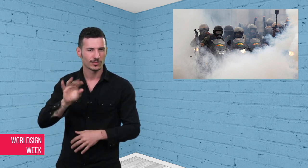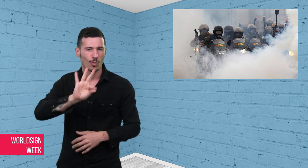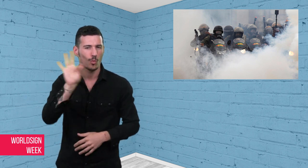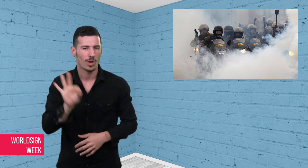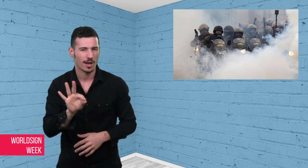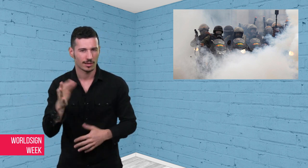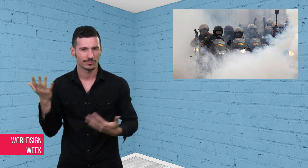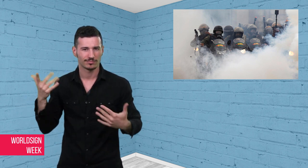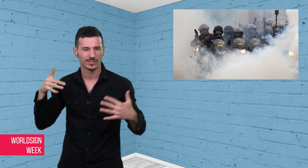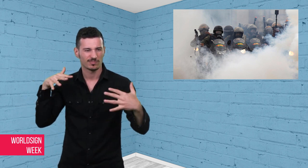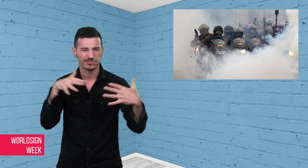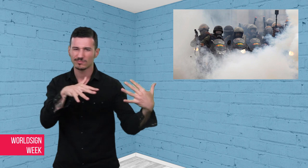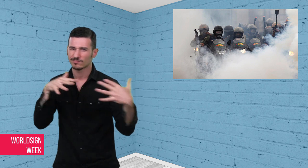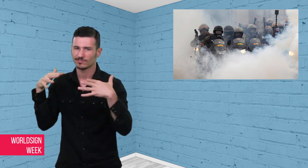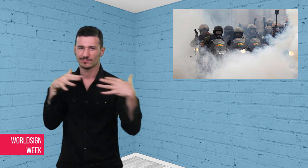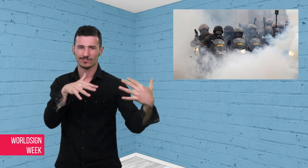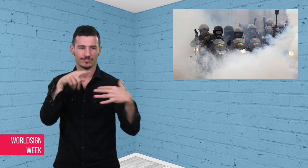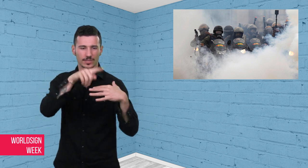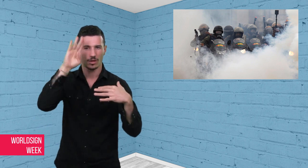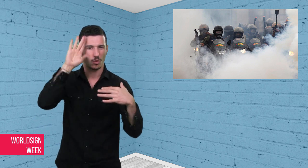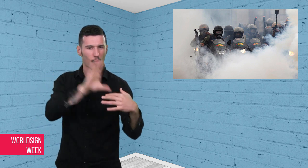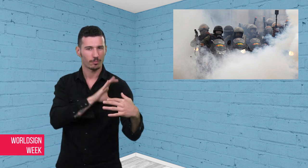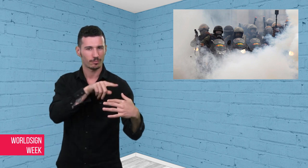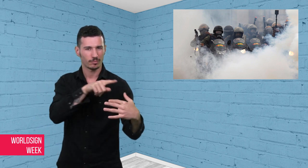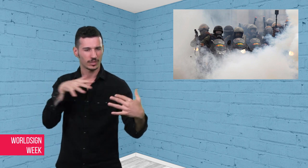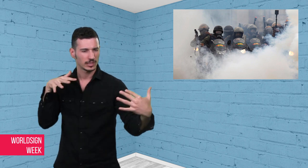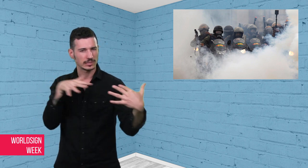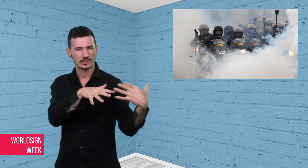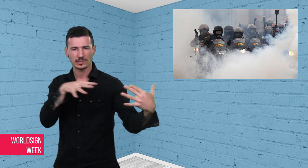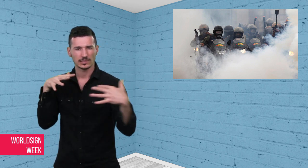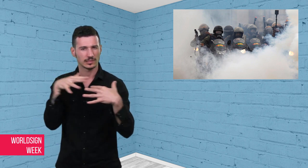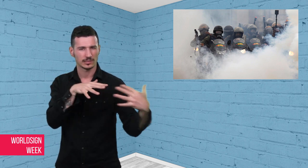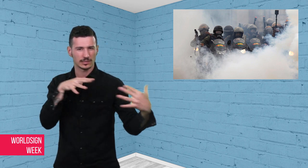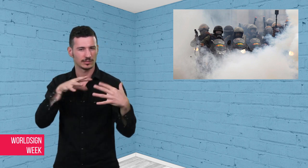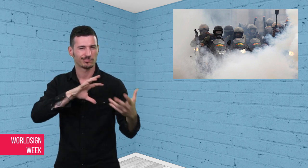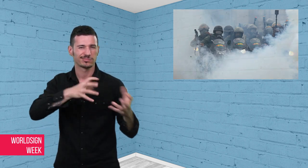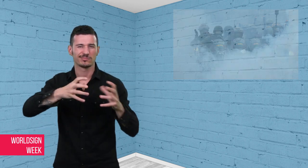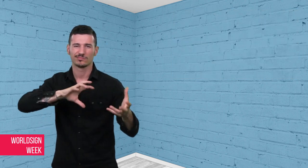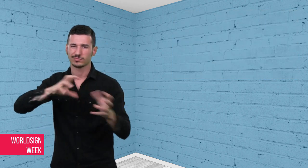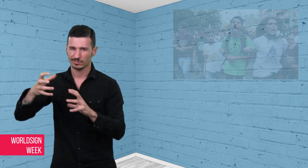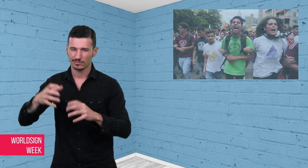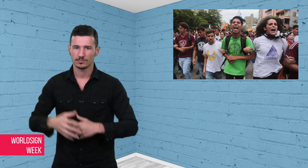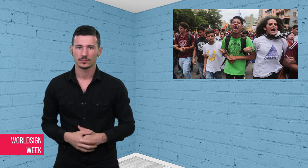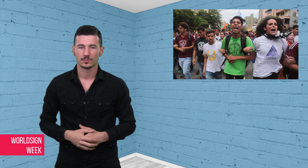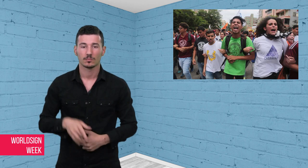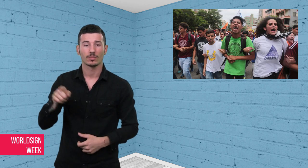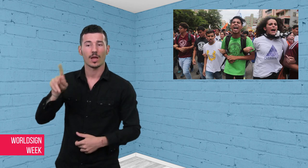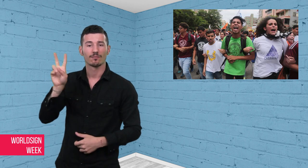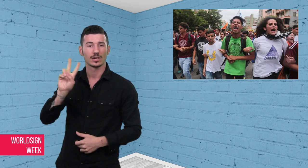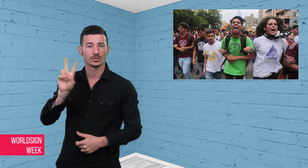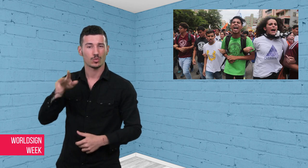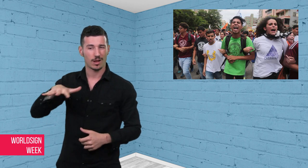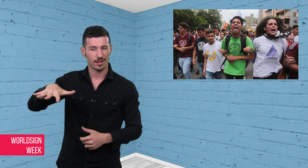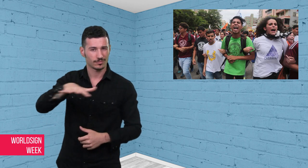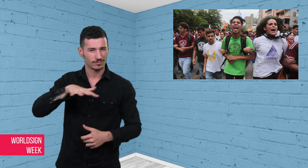instability and an economic crisis continues to plague Venezuela. As